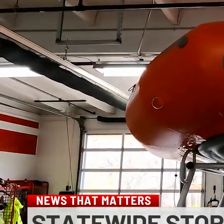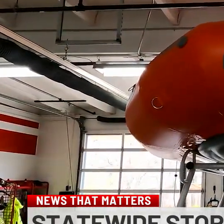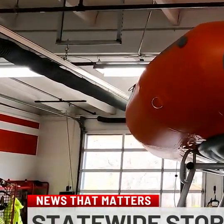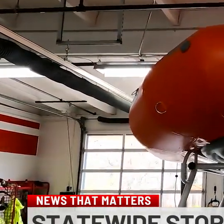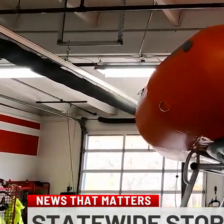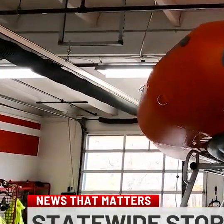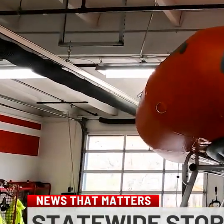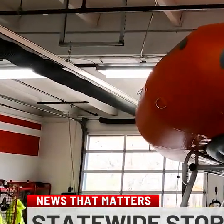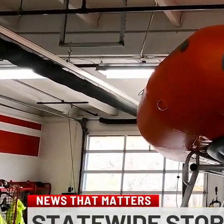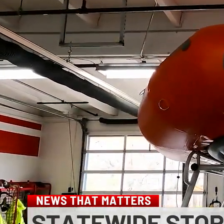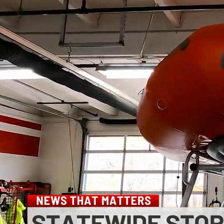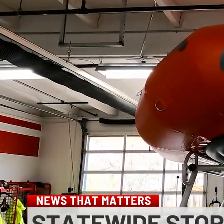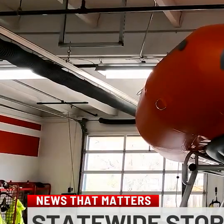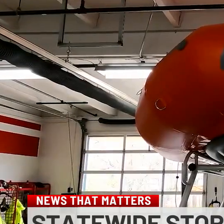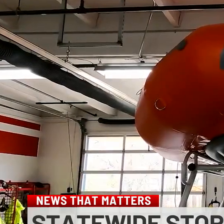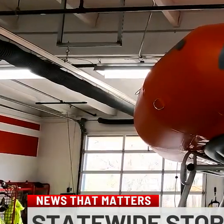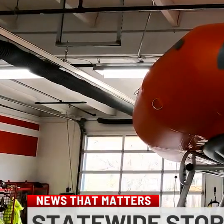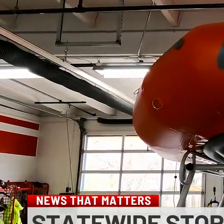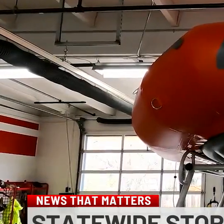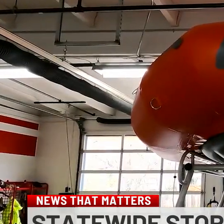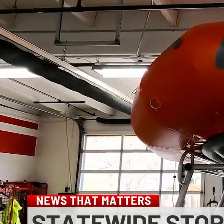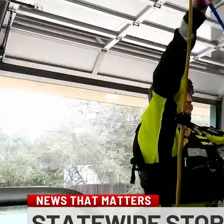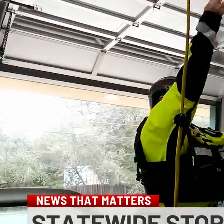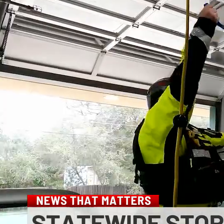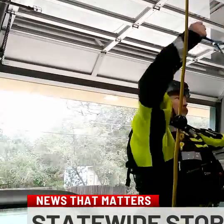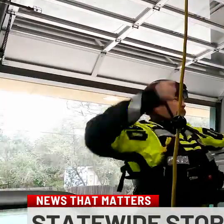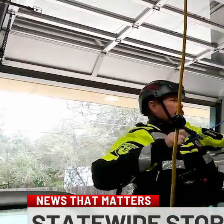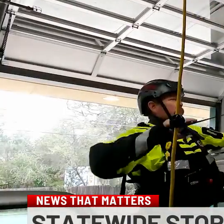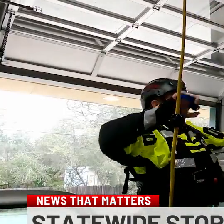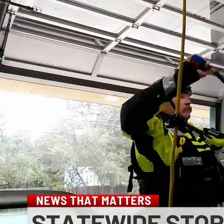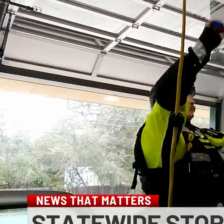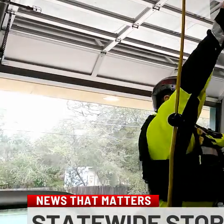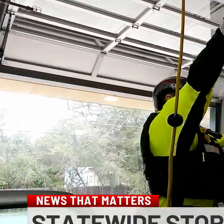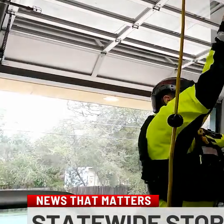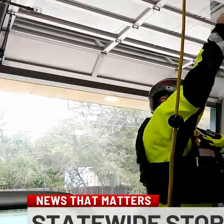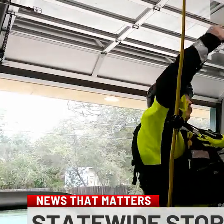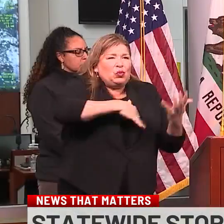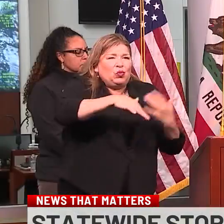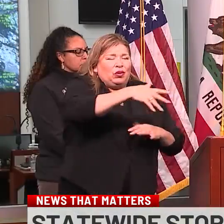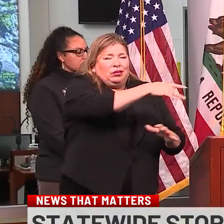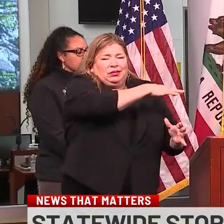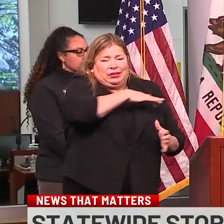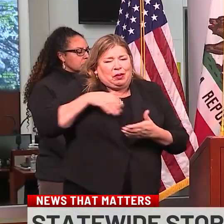WATER SEARCH AND RESCUE TEAMS. IN PREPARATION FOR TODAY TOMORROW. AND THE STORM